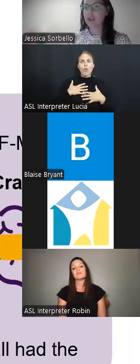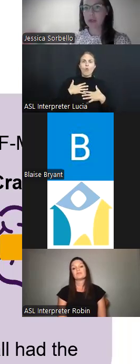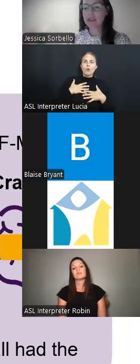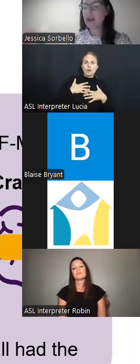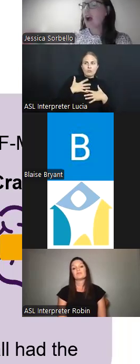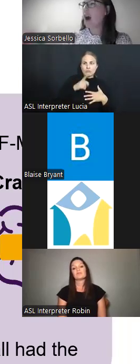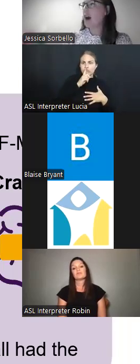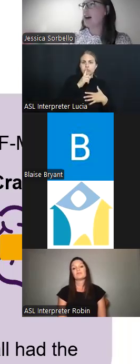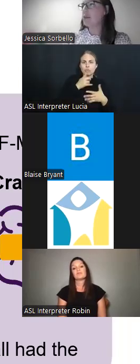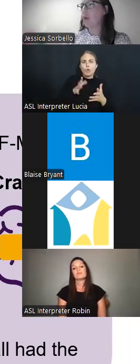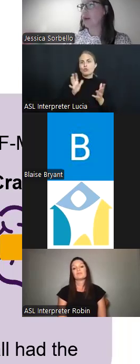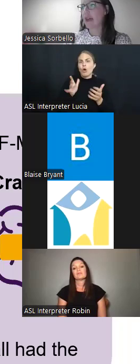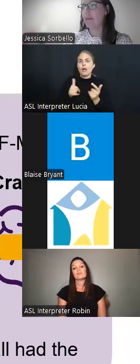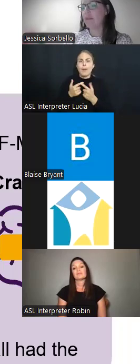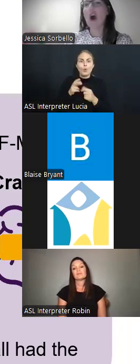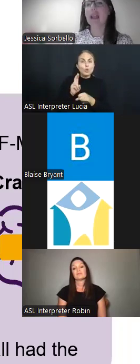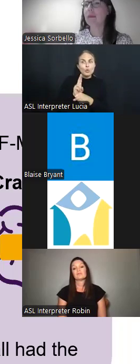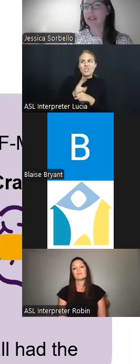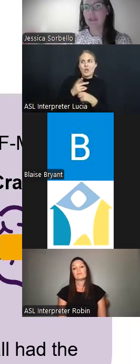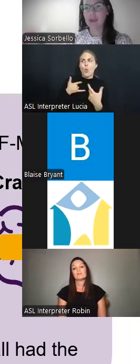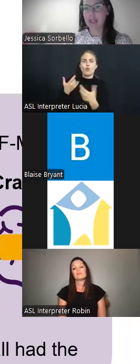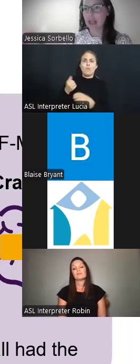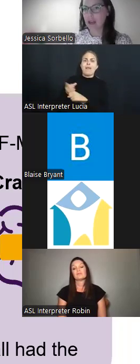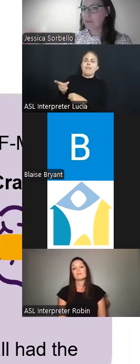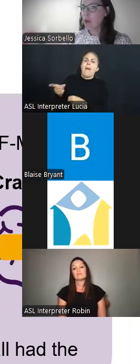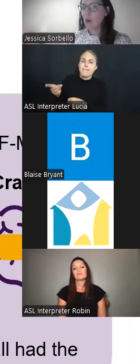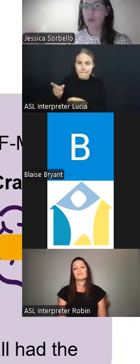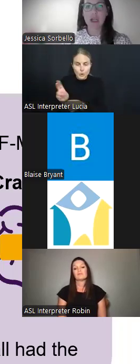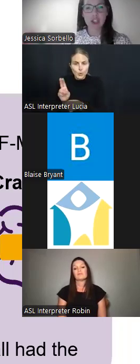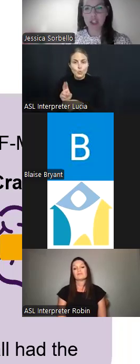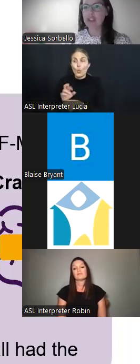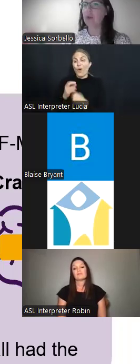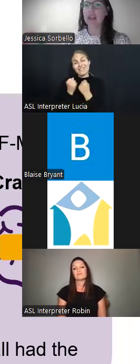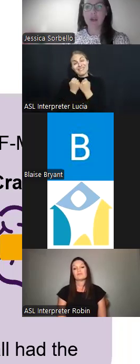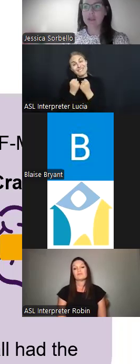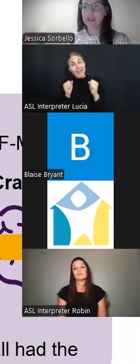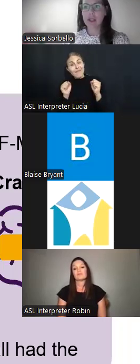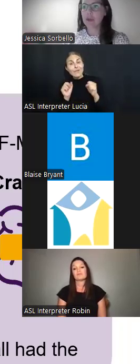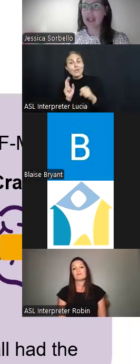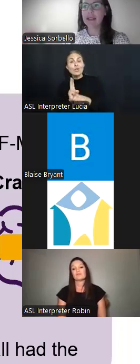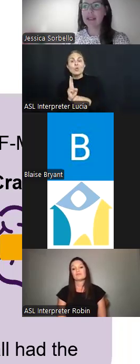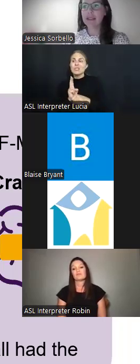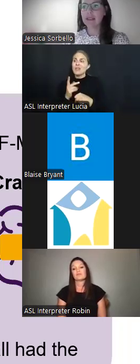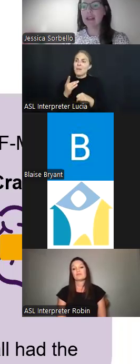was us condoning use. None of that is accurate. The reality is folks are going to do what they are going to do.